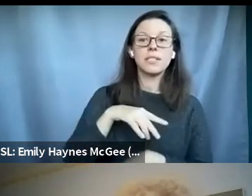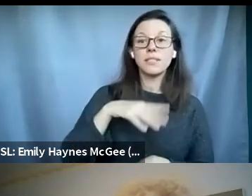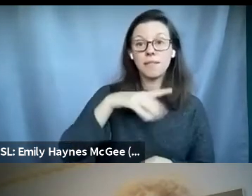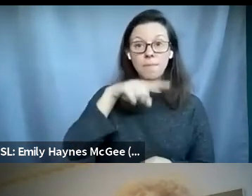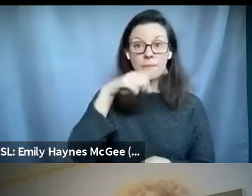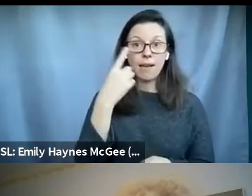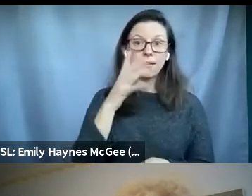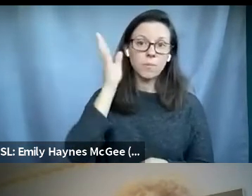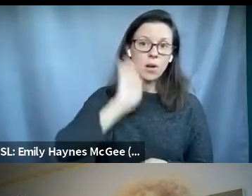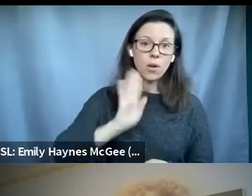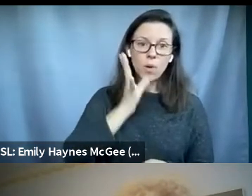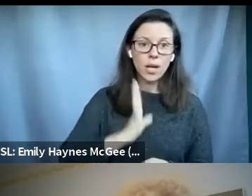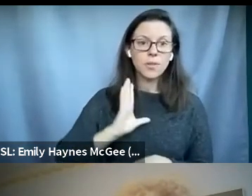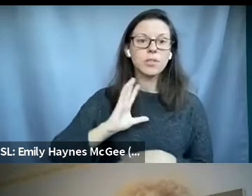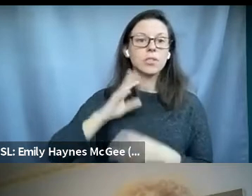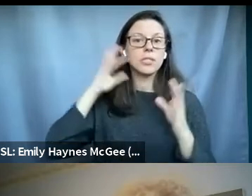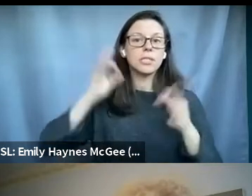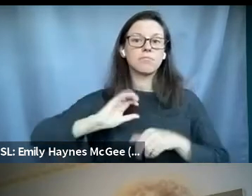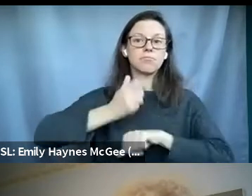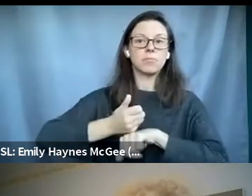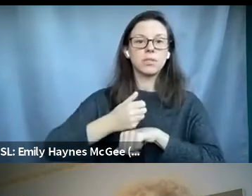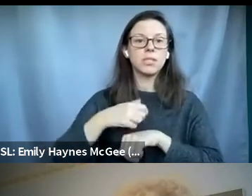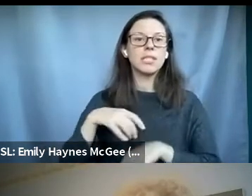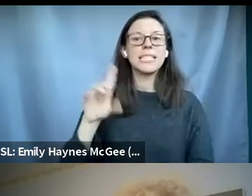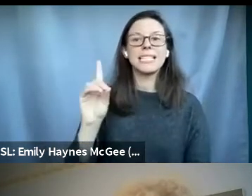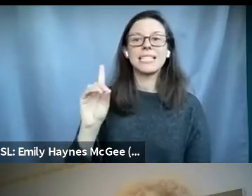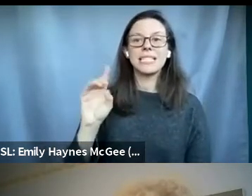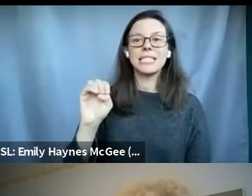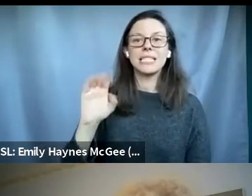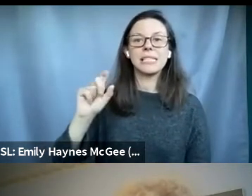So we decided to create the project called De caping, healing the Black and brown superwoman